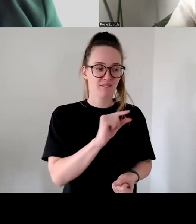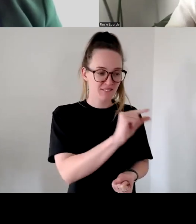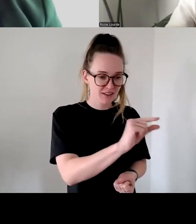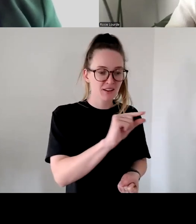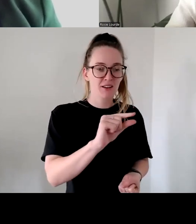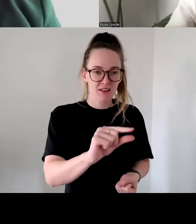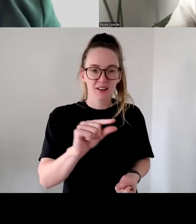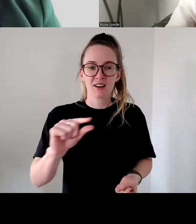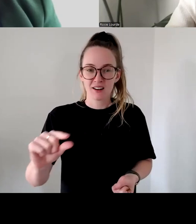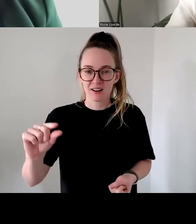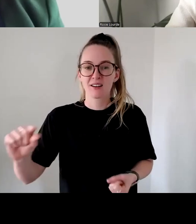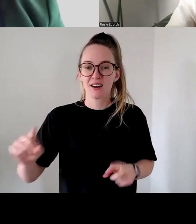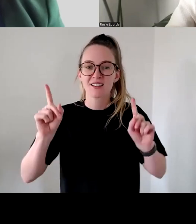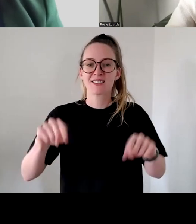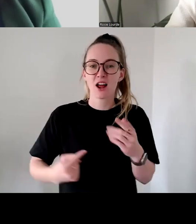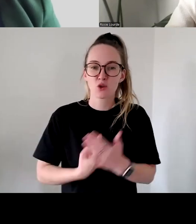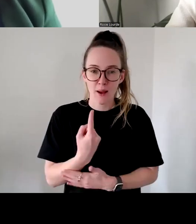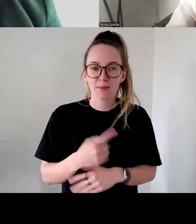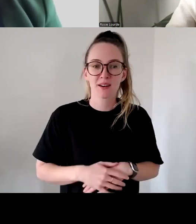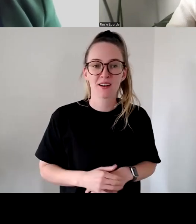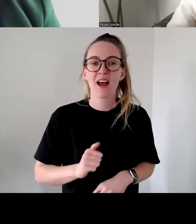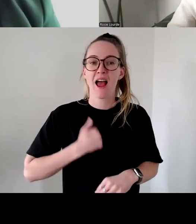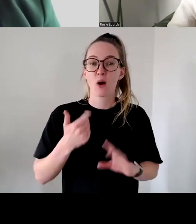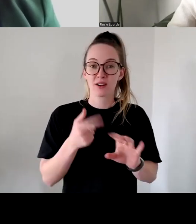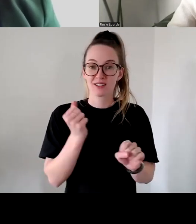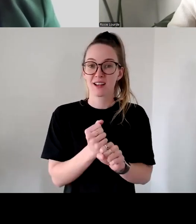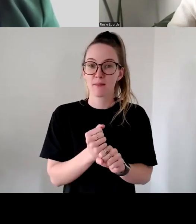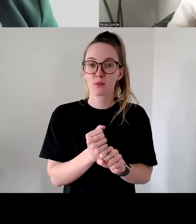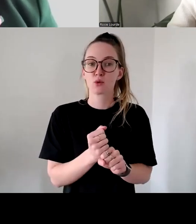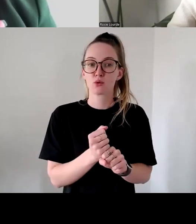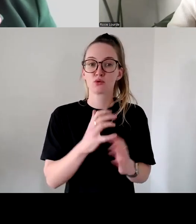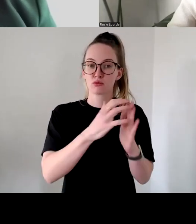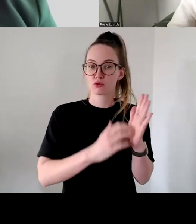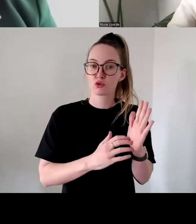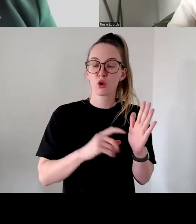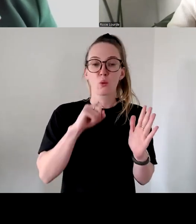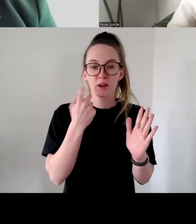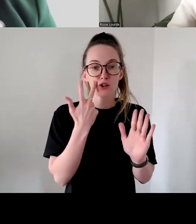studies will show, we will start bringing creative industries, and we will showcase a